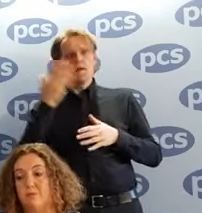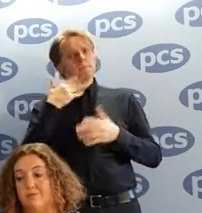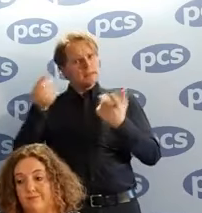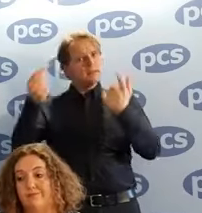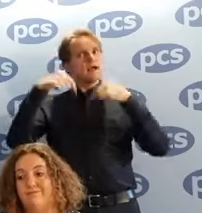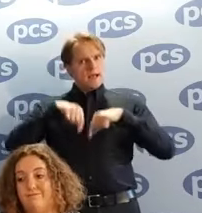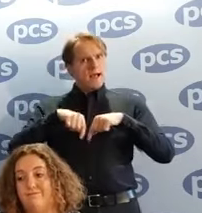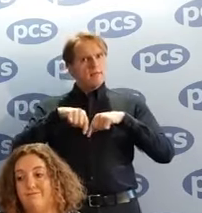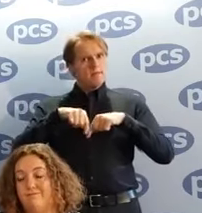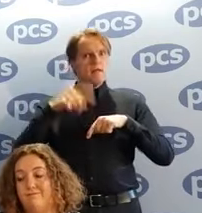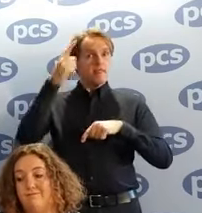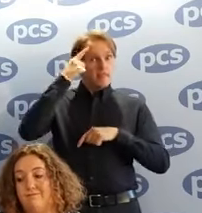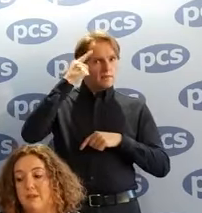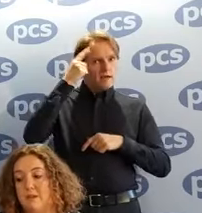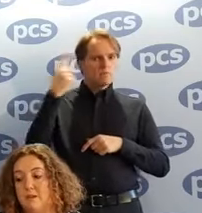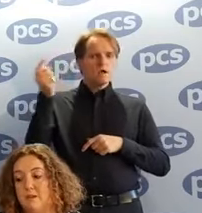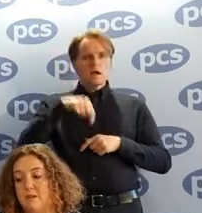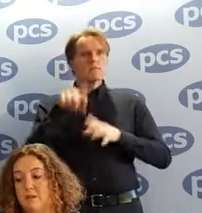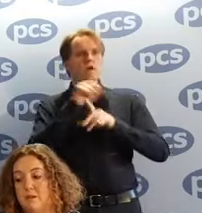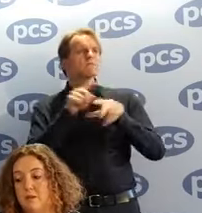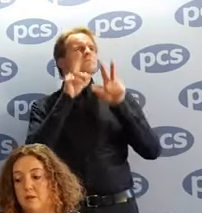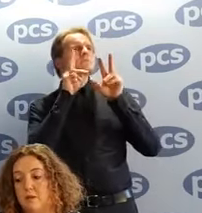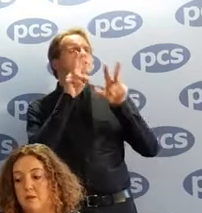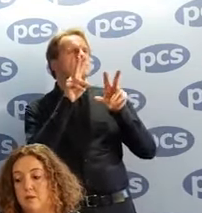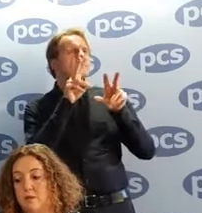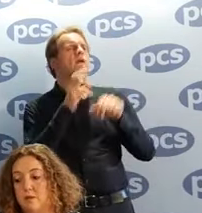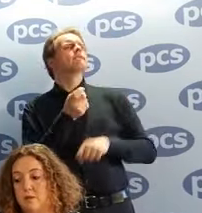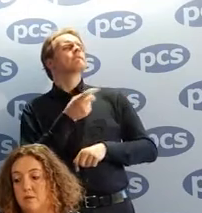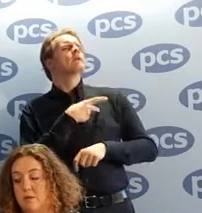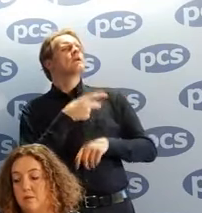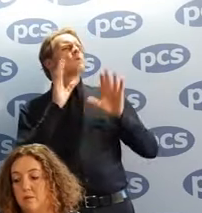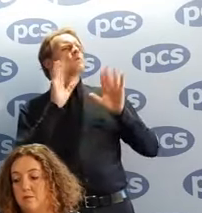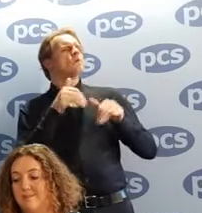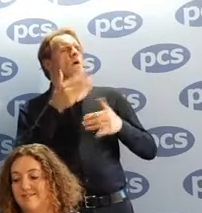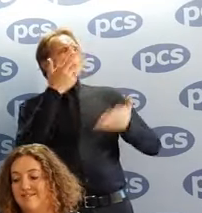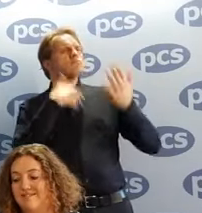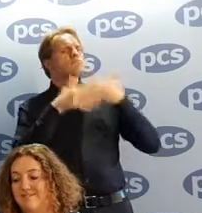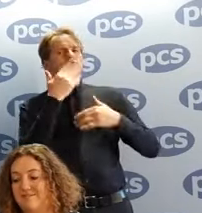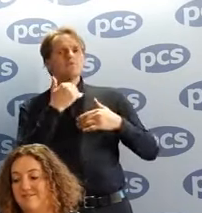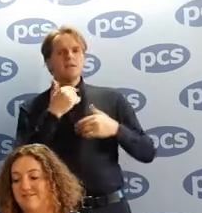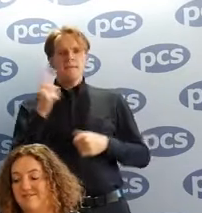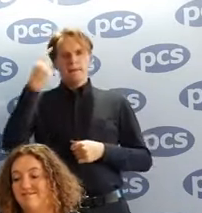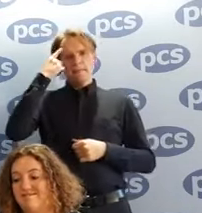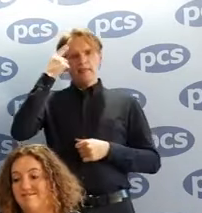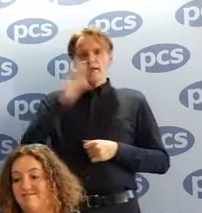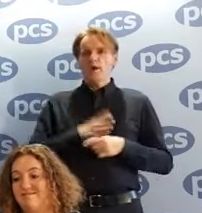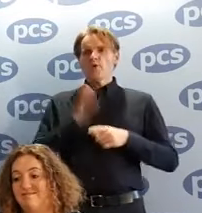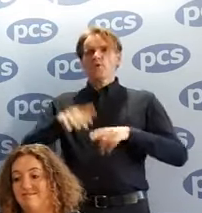coming in the future because what you see, you know, there used to be this myth didn't there, about people go down to the seaside and they have a few days - I tell you what